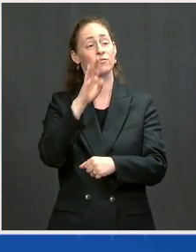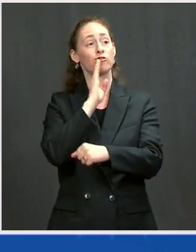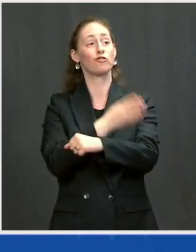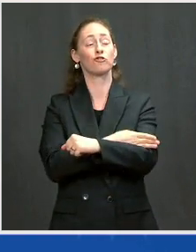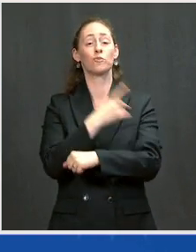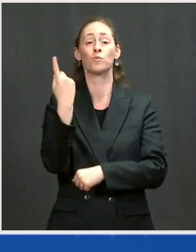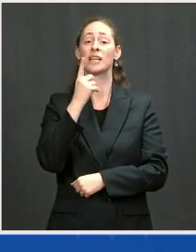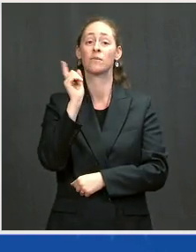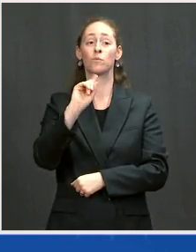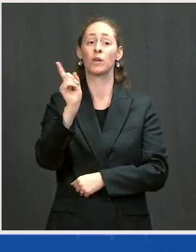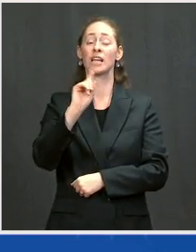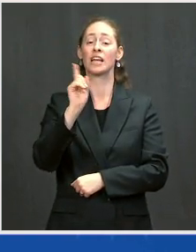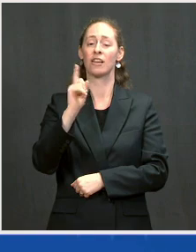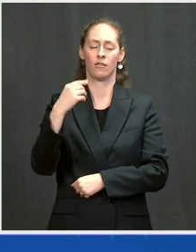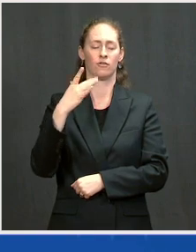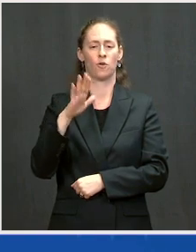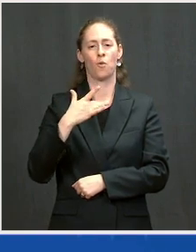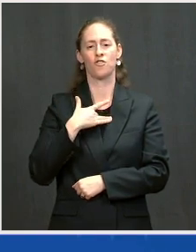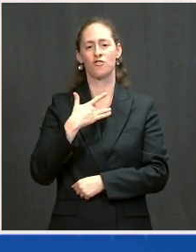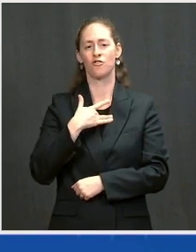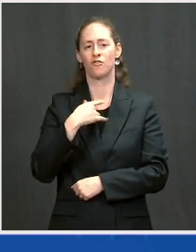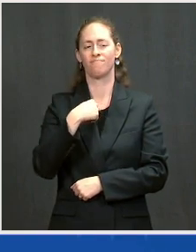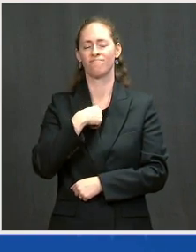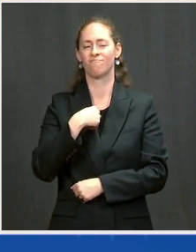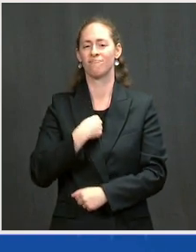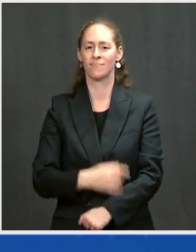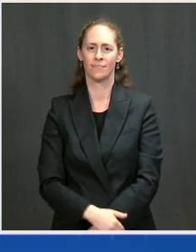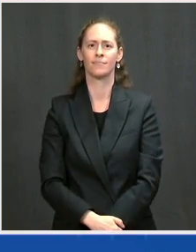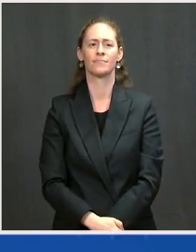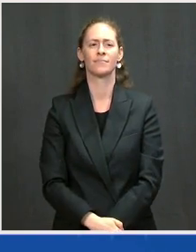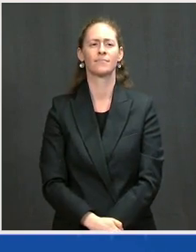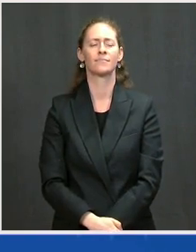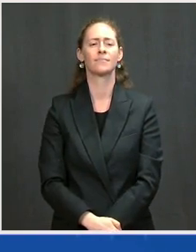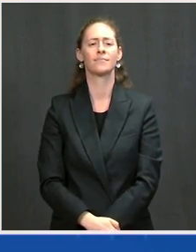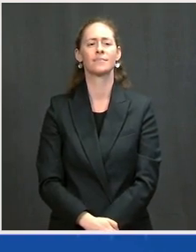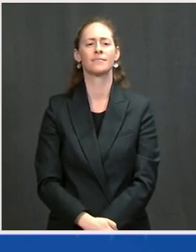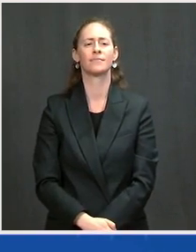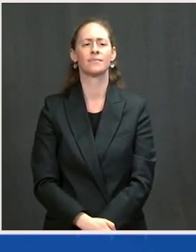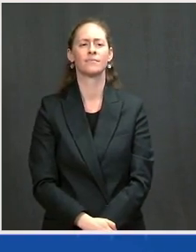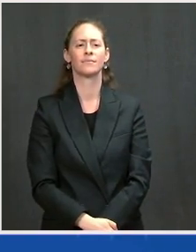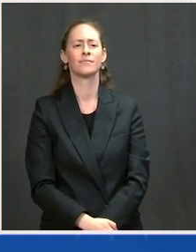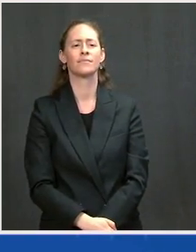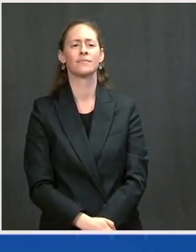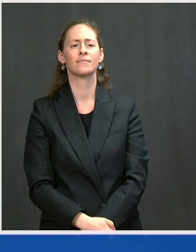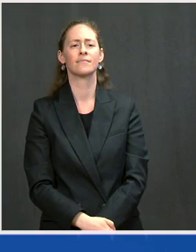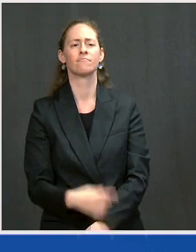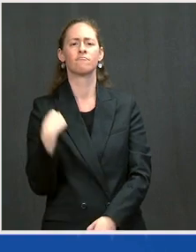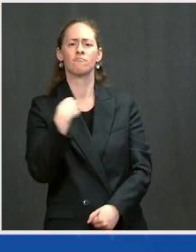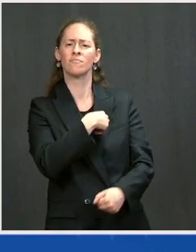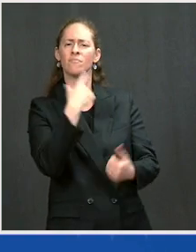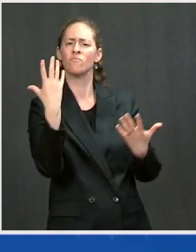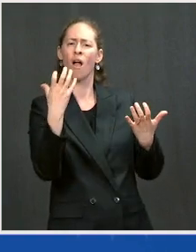I also want to recognize Master Sgt. Merle Simpson who fought beside the Colonel in Korea.